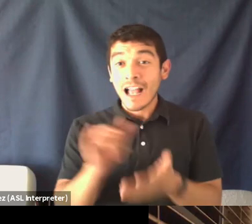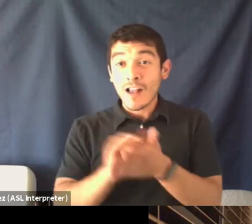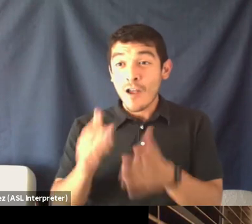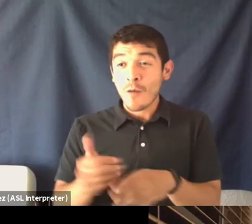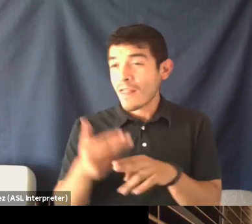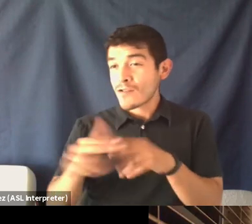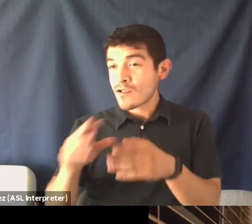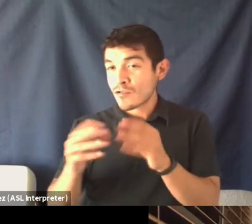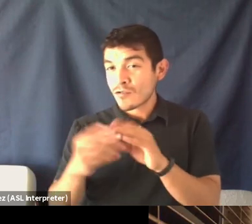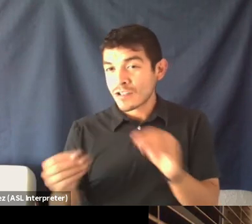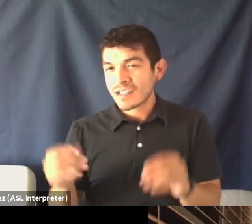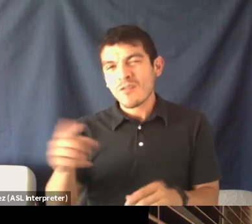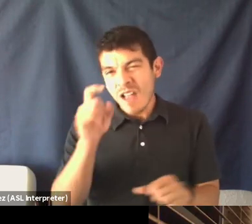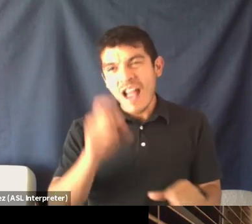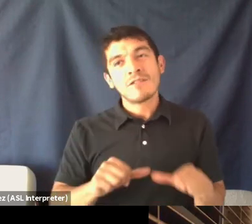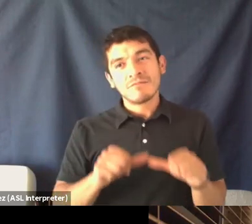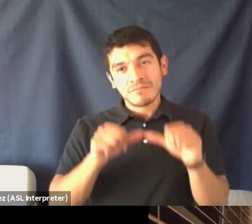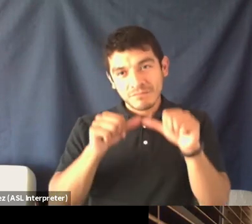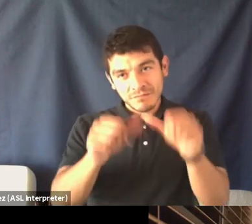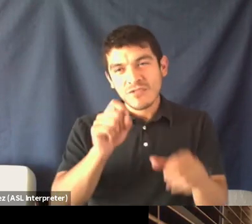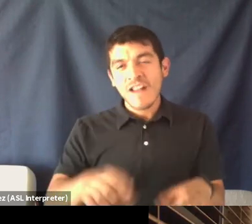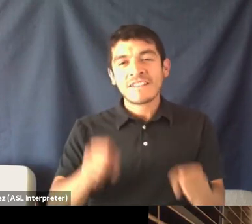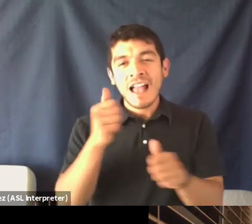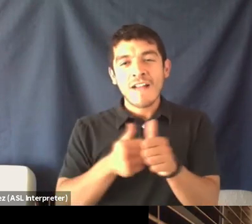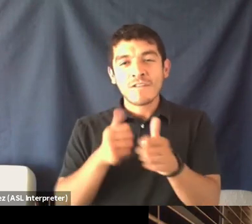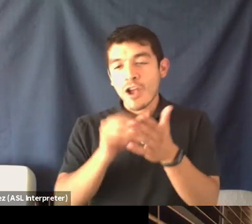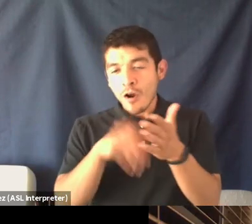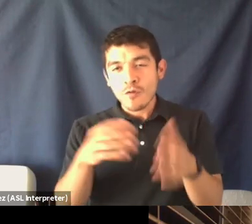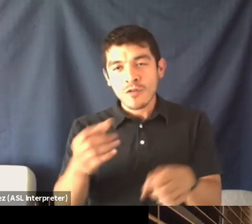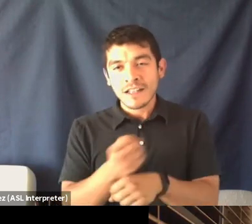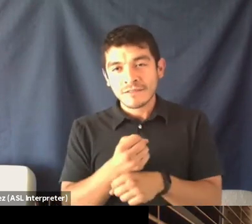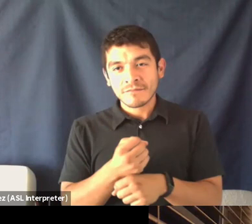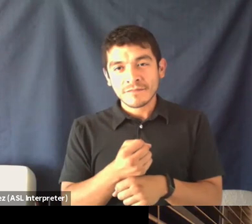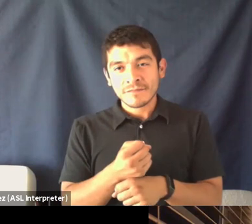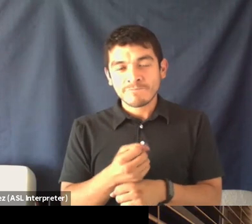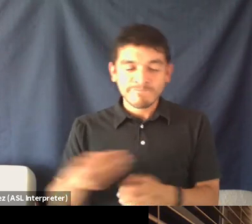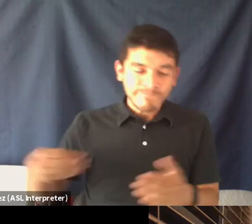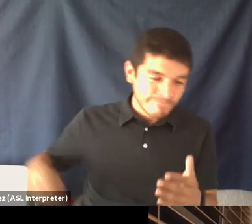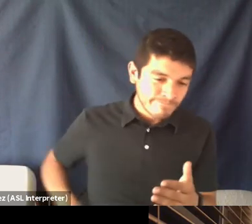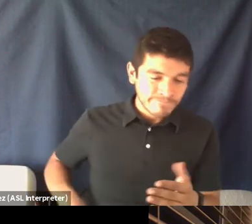So, you do have to be persistent. You gotta take every no you get with it's-- It should just both put some more pep in your step.